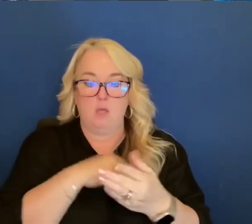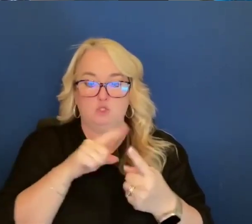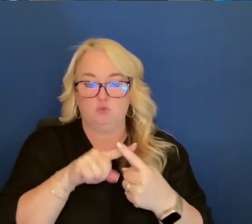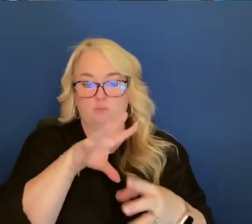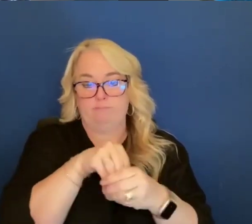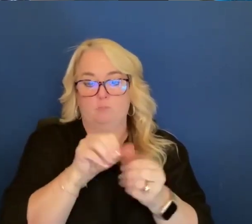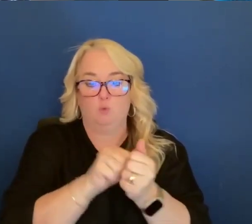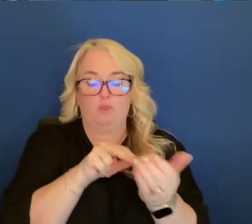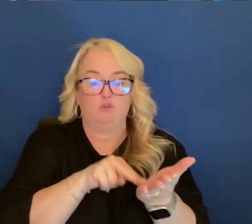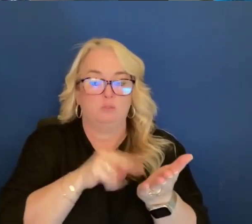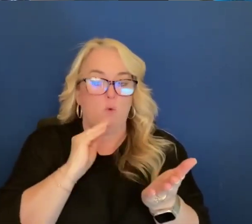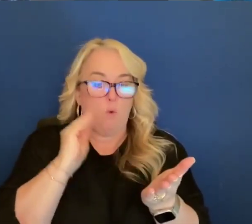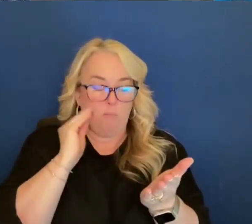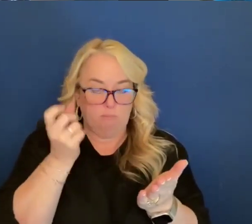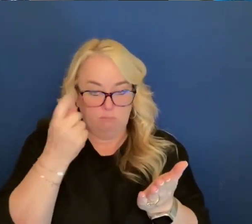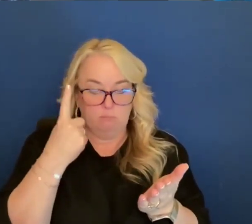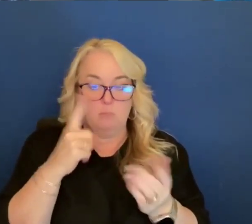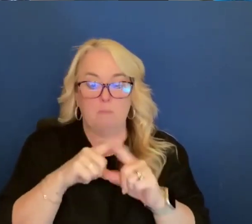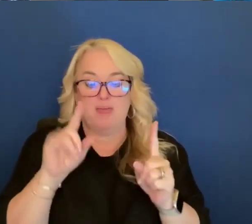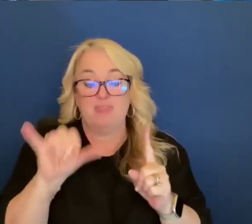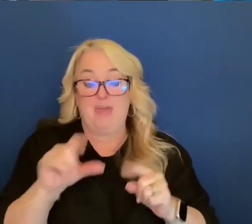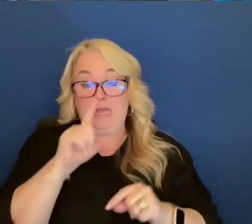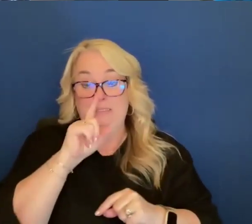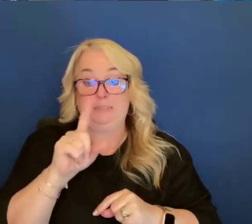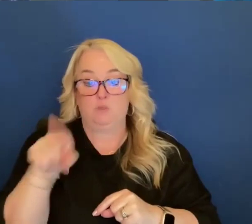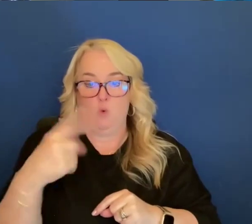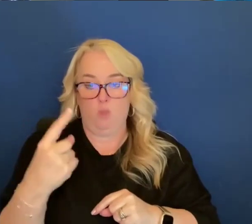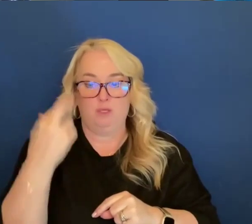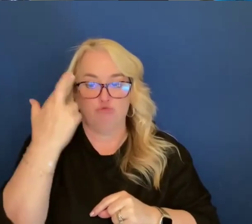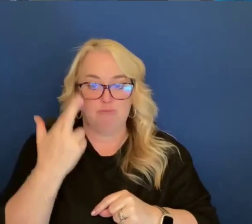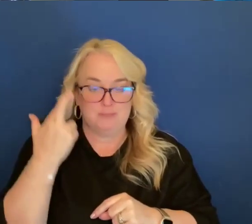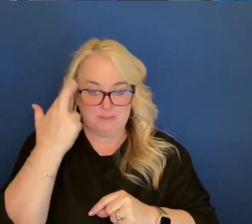the only reason, I believe, that I quote unquote "skipped the